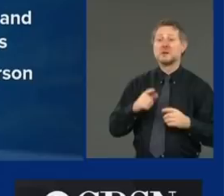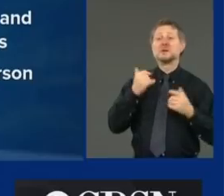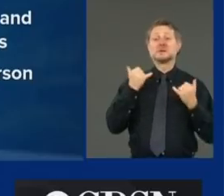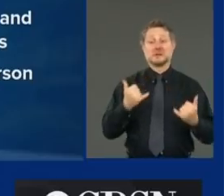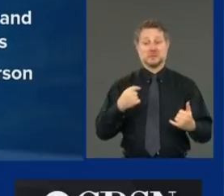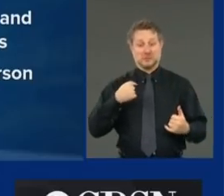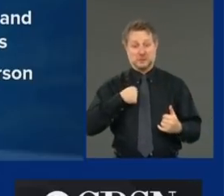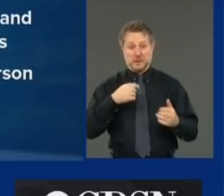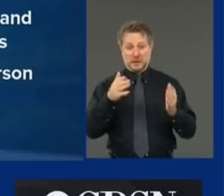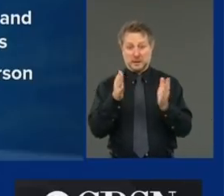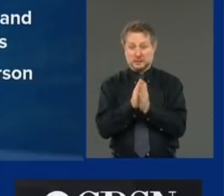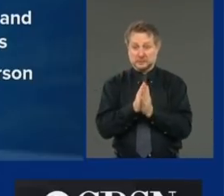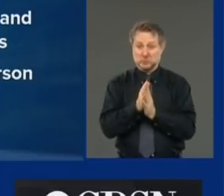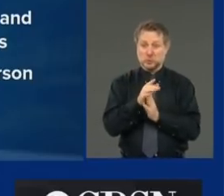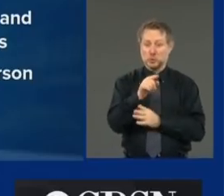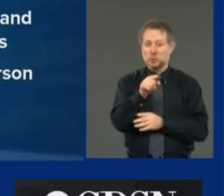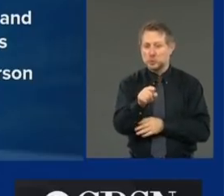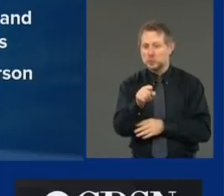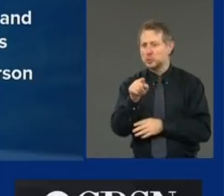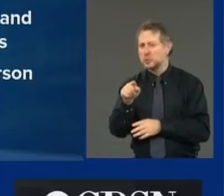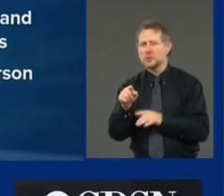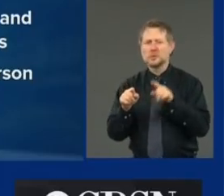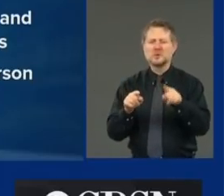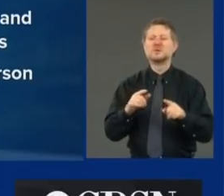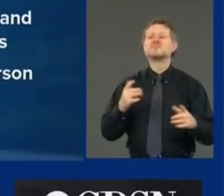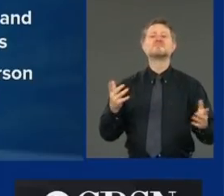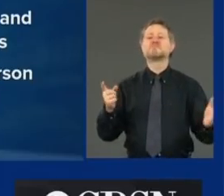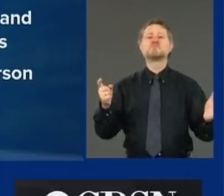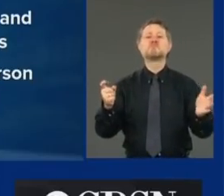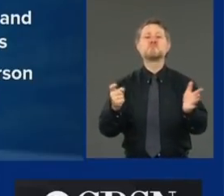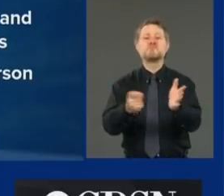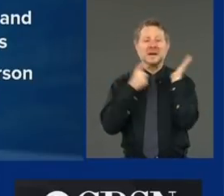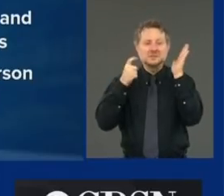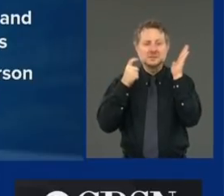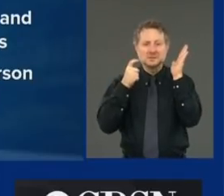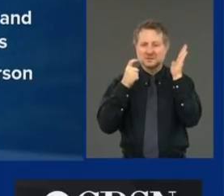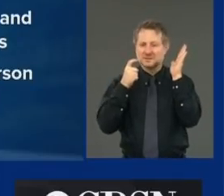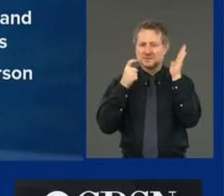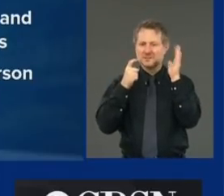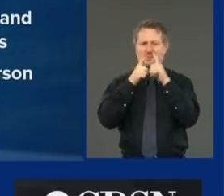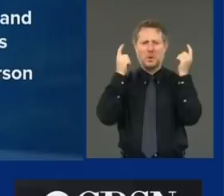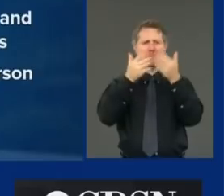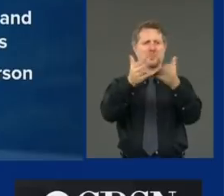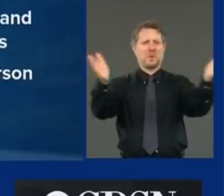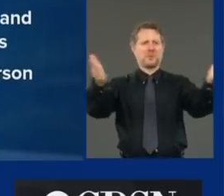THAT IS WHAT THE MASK DOES. YOU WANT TO BE IN CONTROL OF YOURSELF AND GREATLY INCREASE